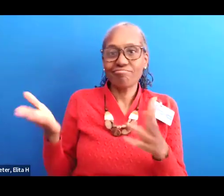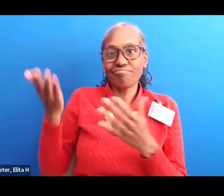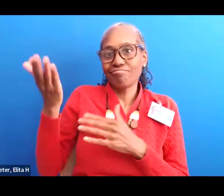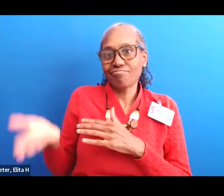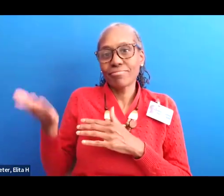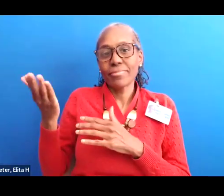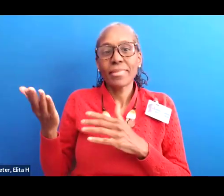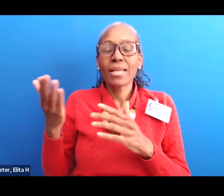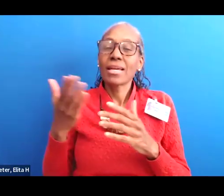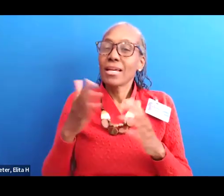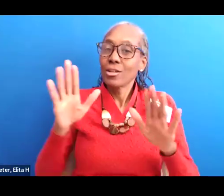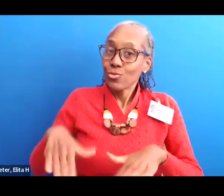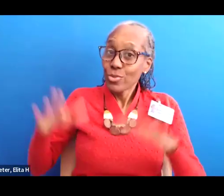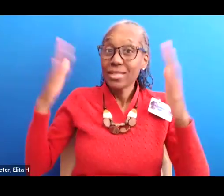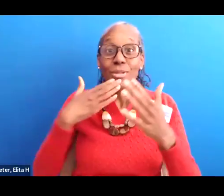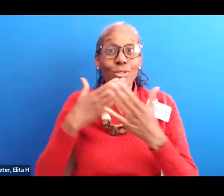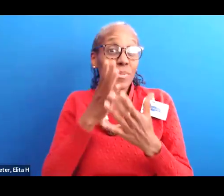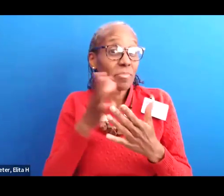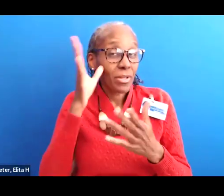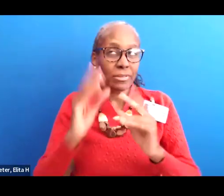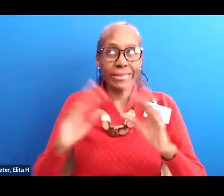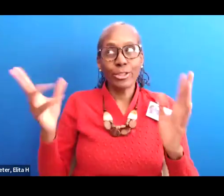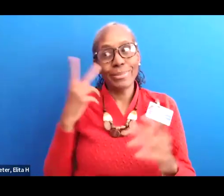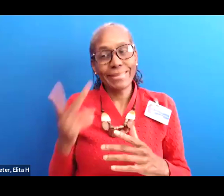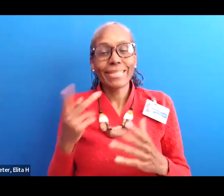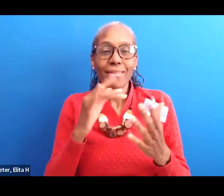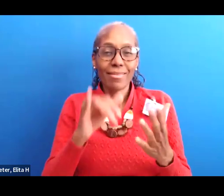Raised by good parents, as you can see, we have that going on tonight.